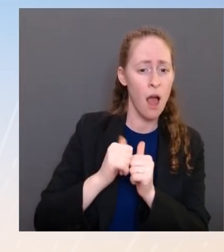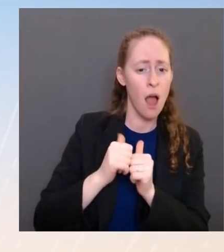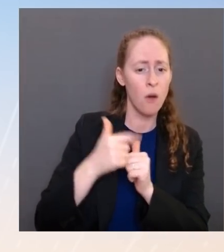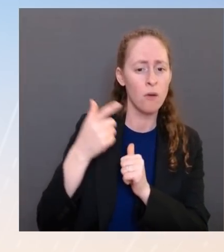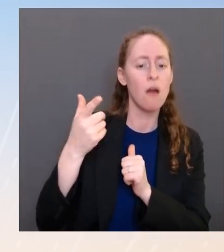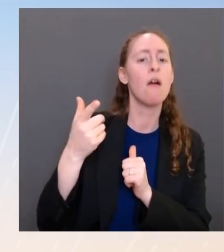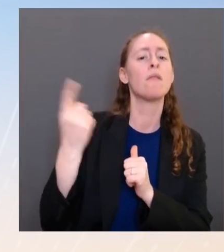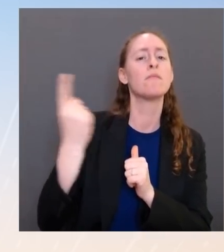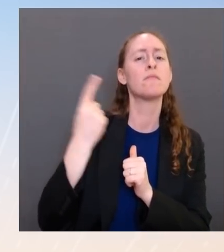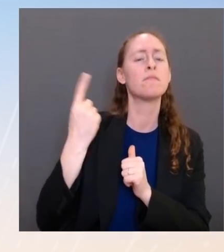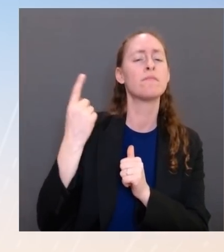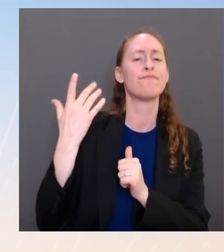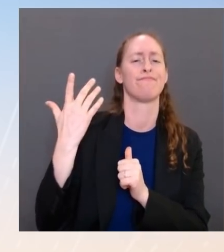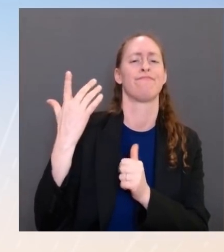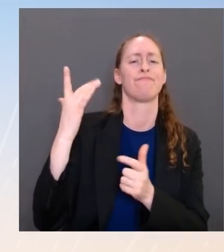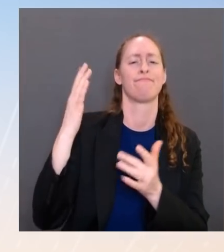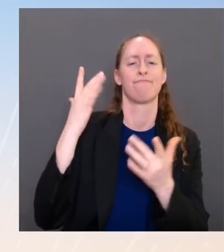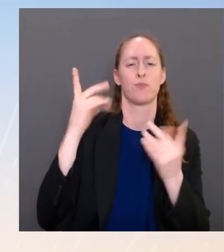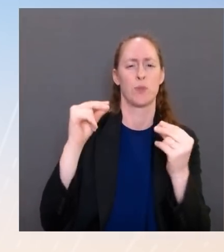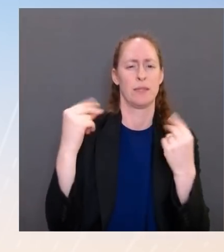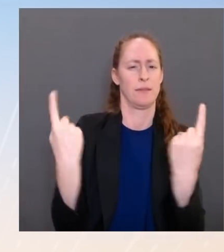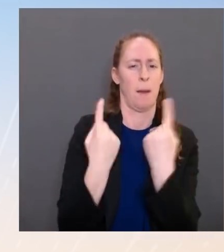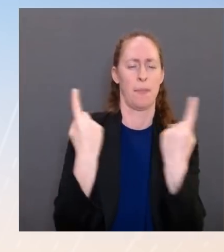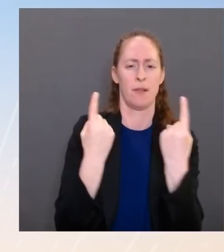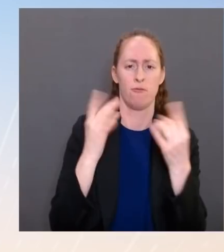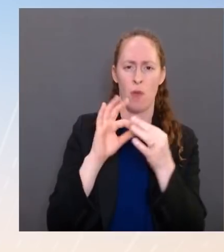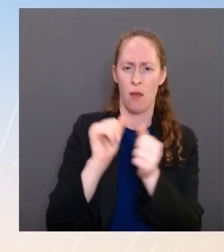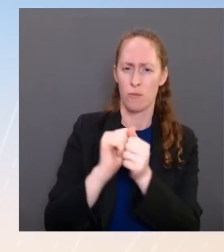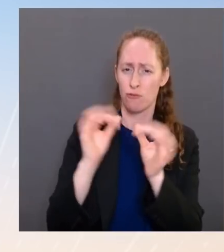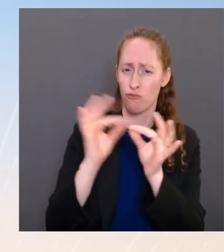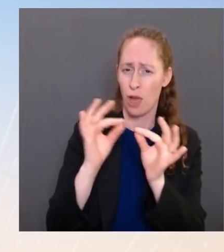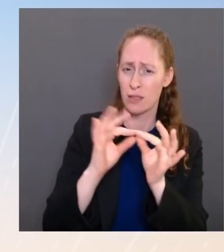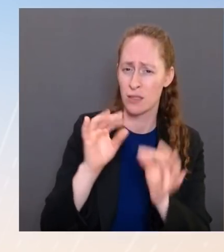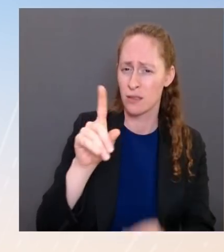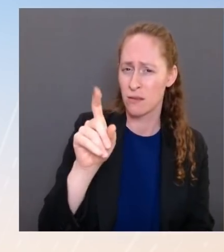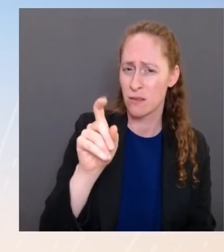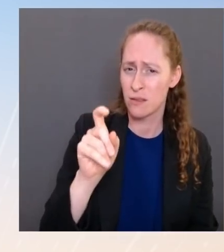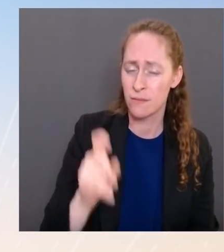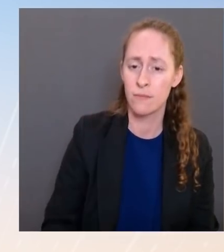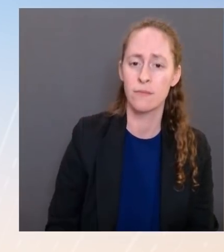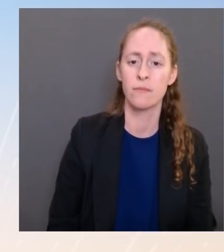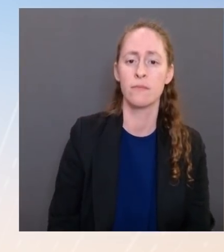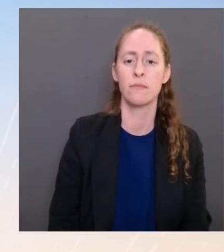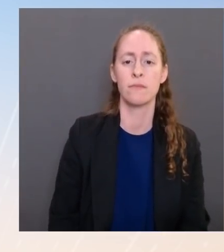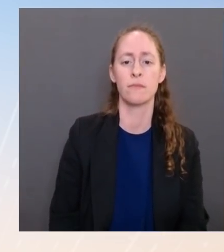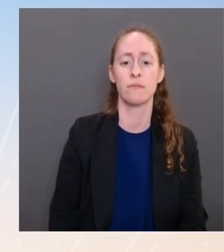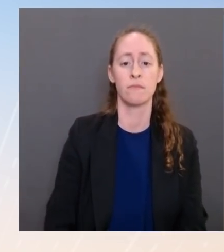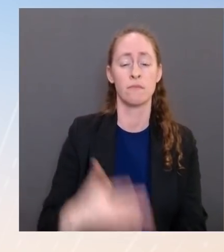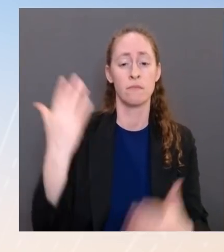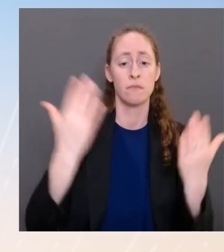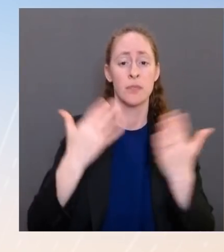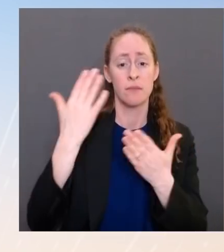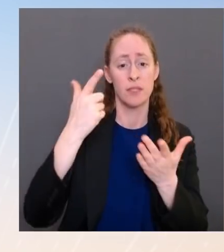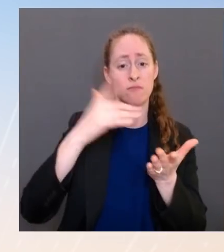calling for a suspension of the federal gas tax? Ms. Psaki: Well, I would say, on the federal gas tax, that is an option on the table.